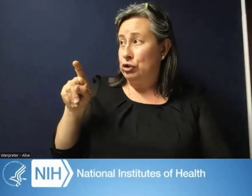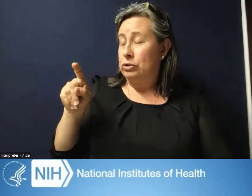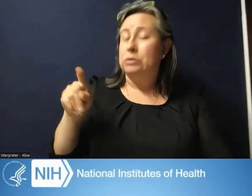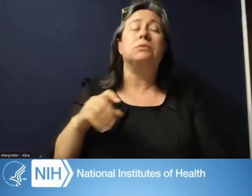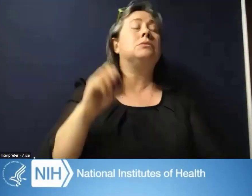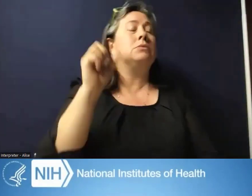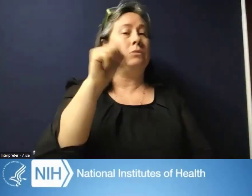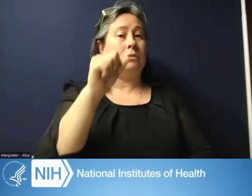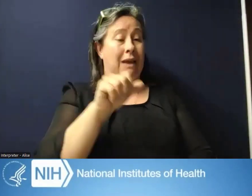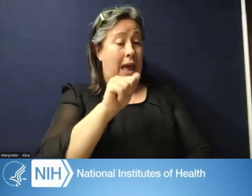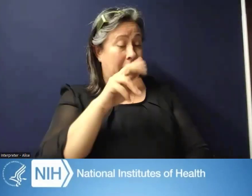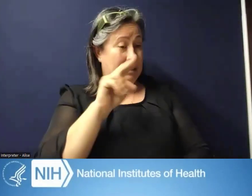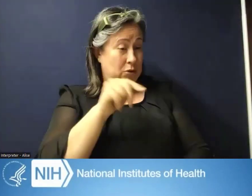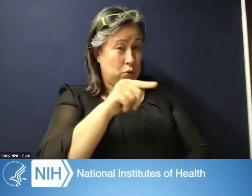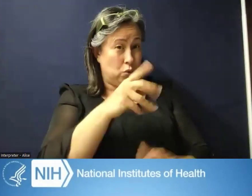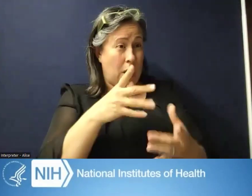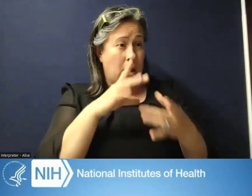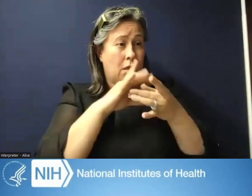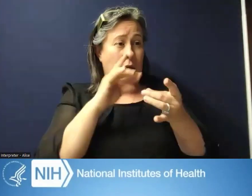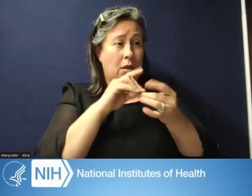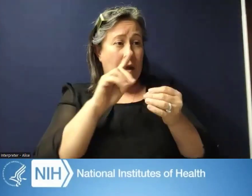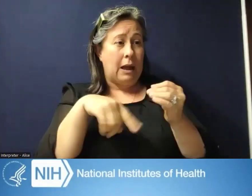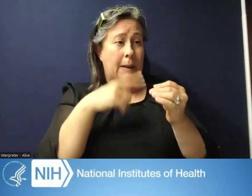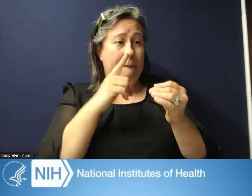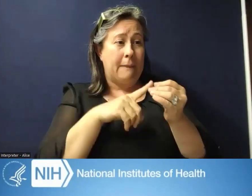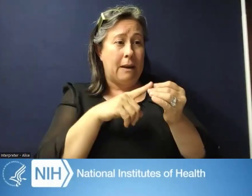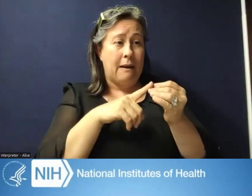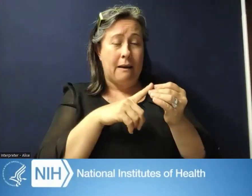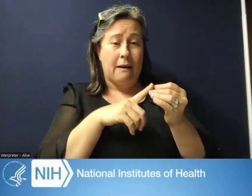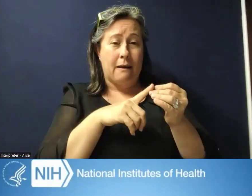did you want to just speak to the update for everybody